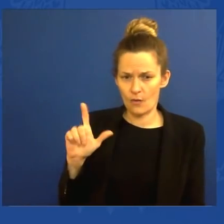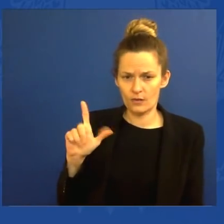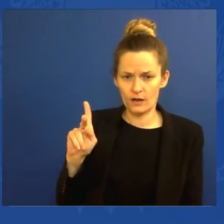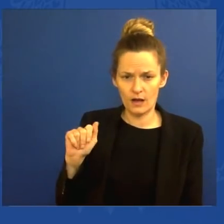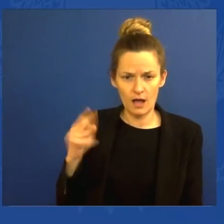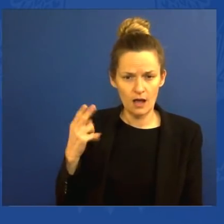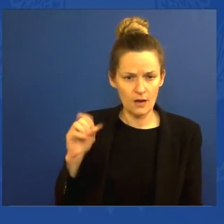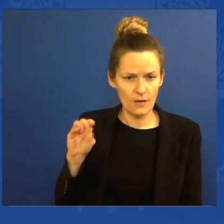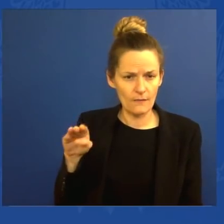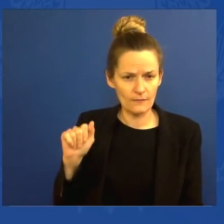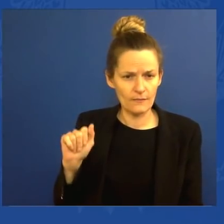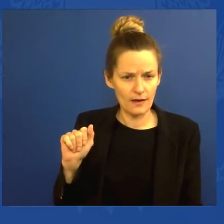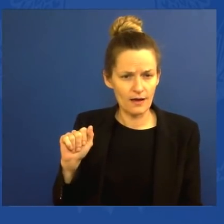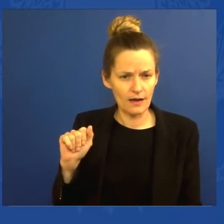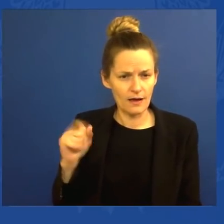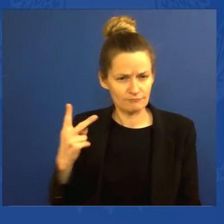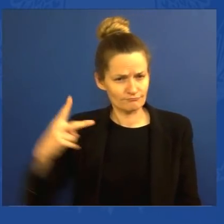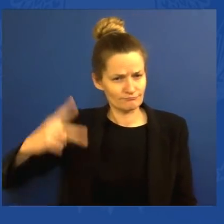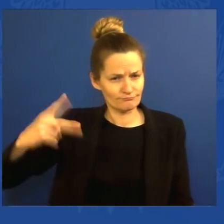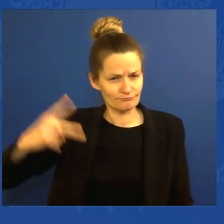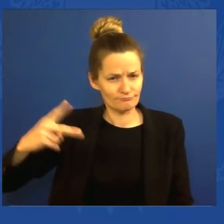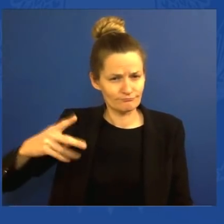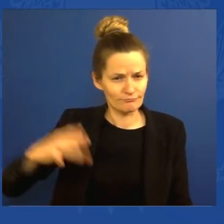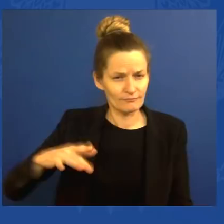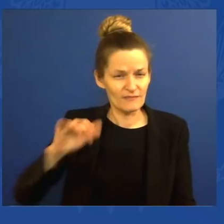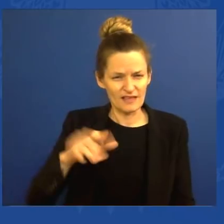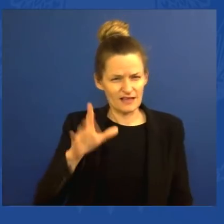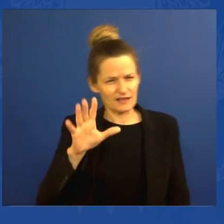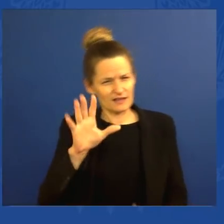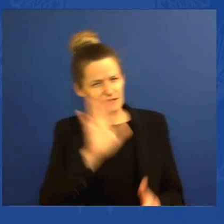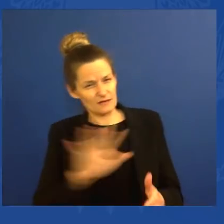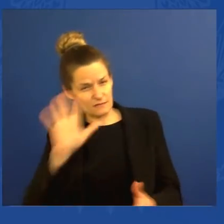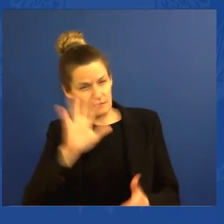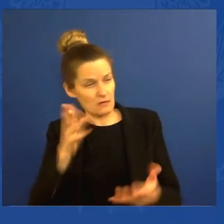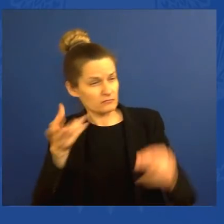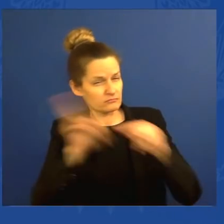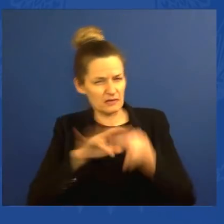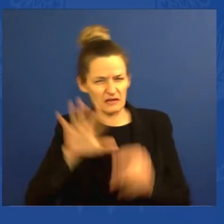My question is that -- (coughs) excuse me -- why is domestic production